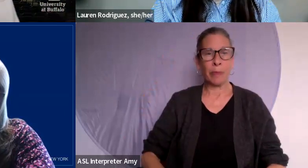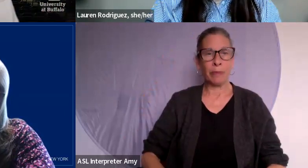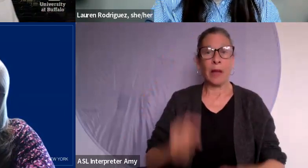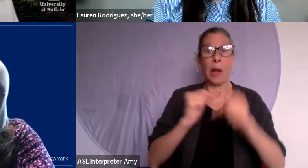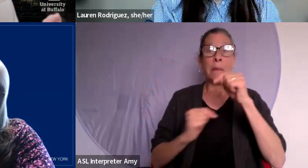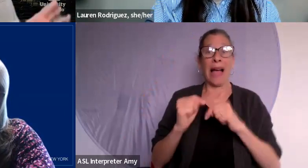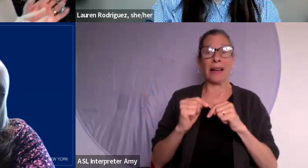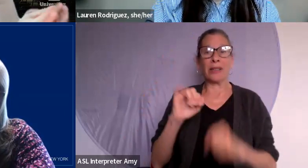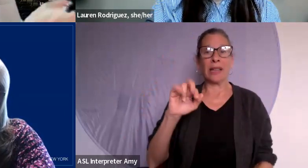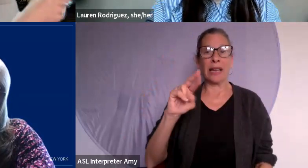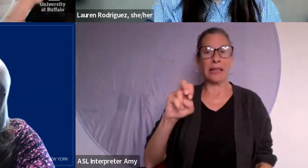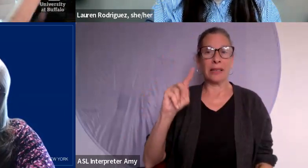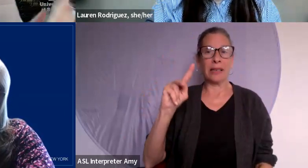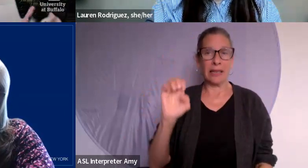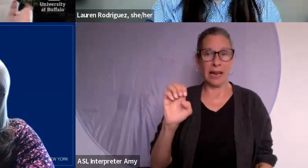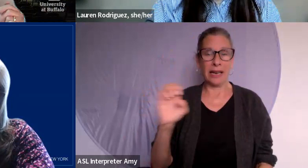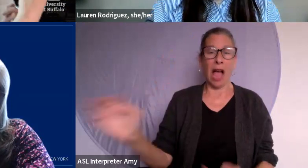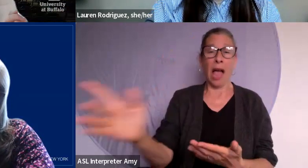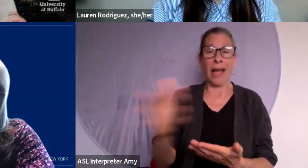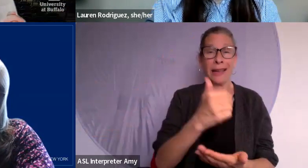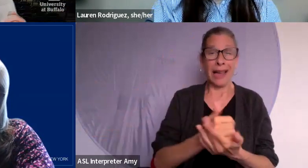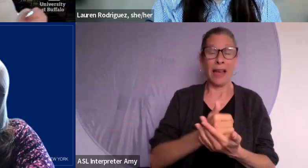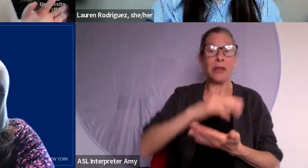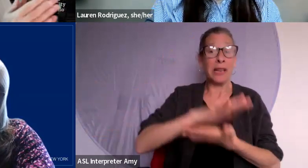intake piece, we talked about gathering the documentation. The